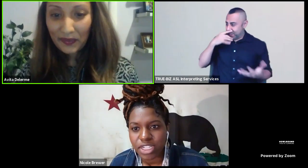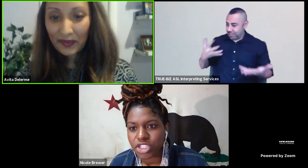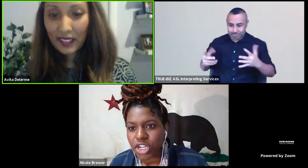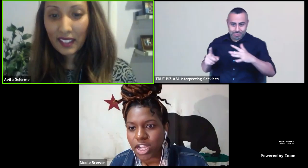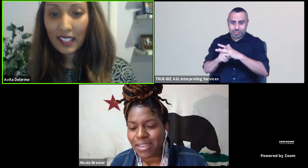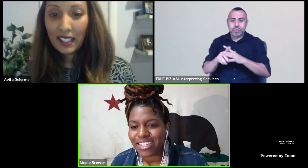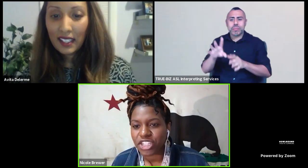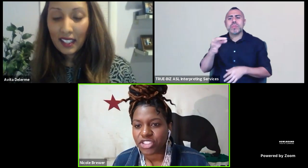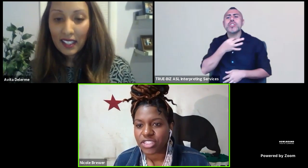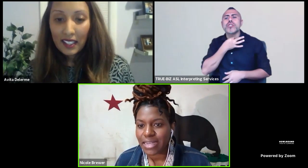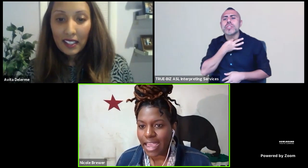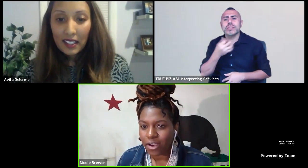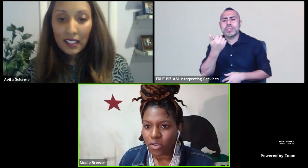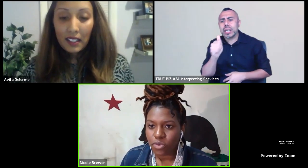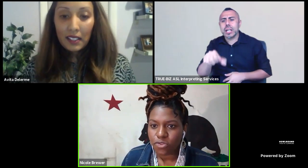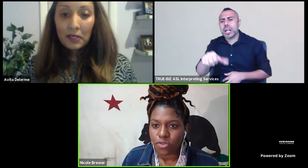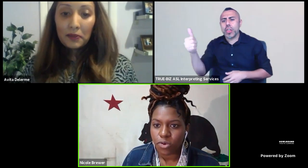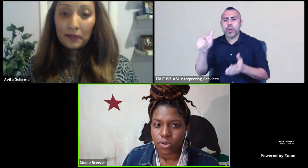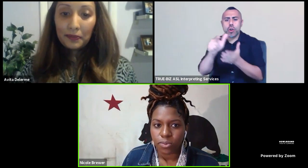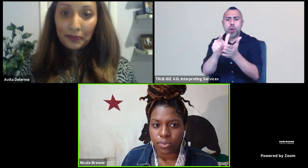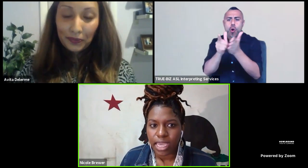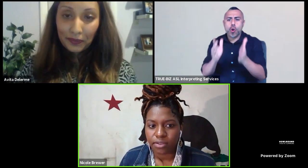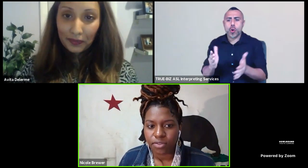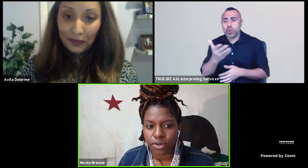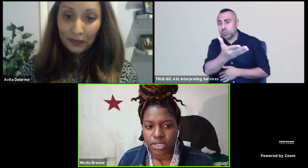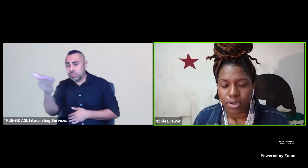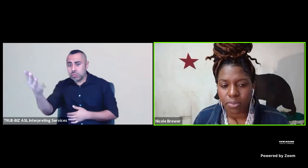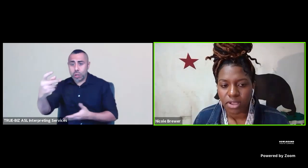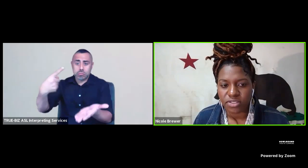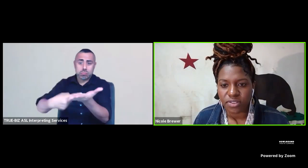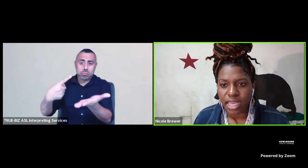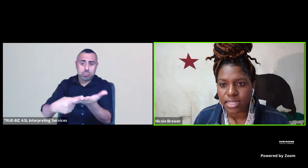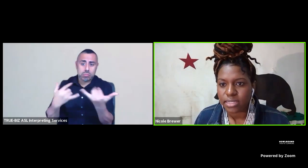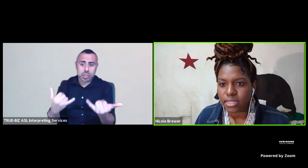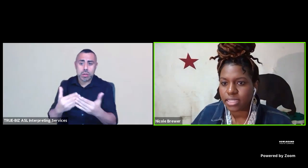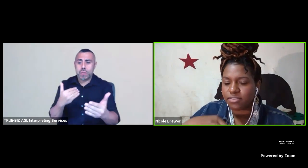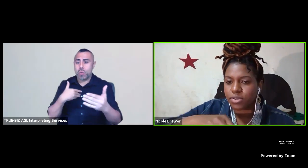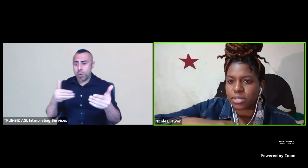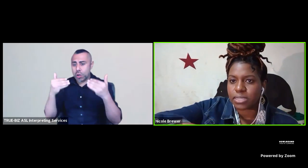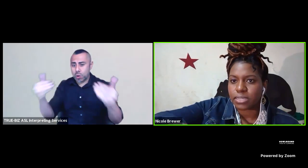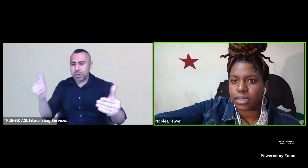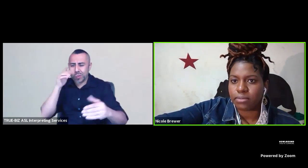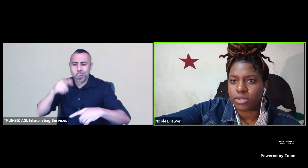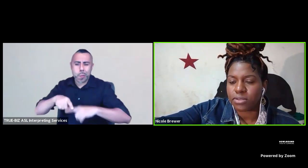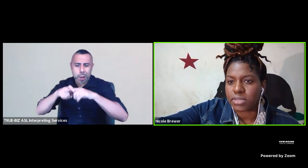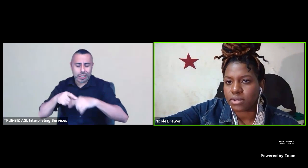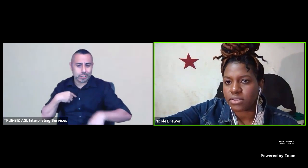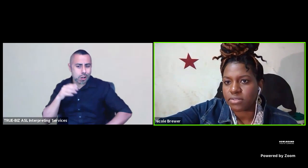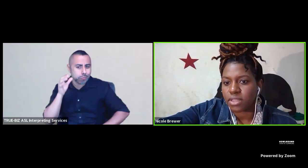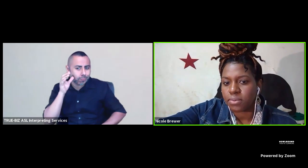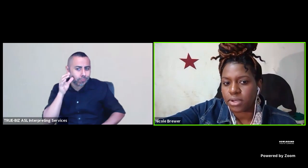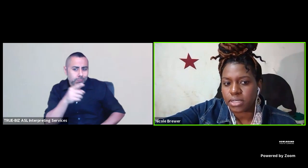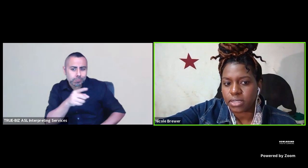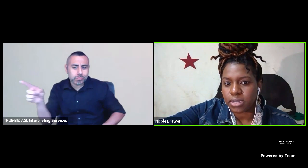wanted to chime in just now before we head forward. So I wanna pause for that. Let some folks unmute themselves if they want.